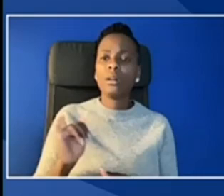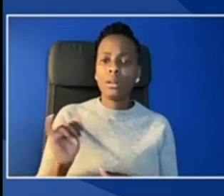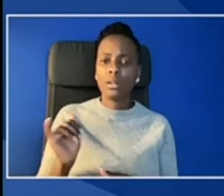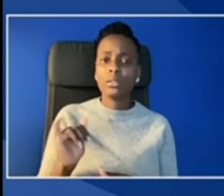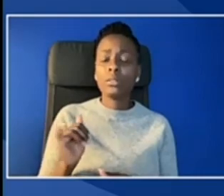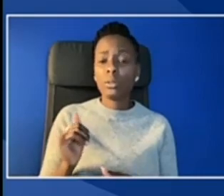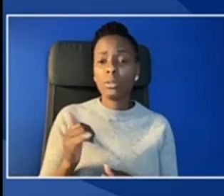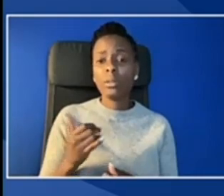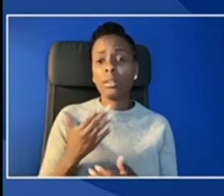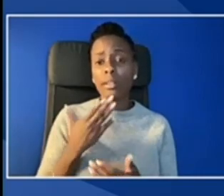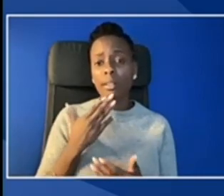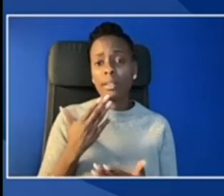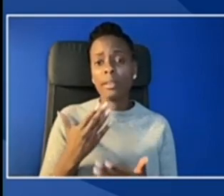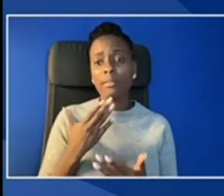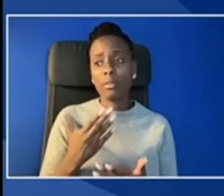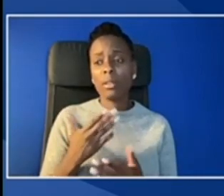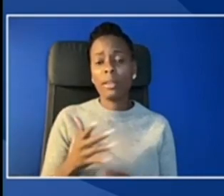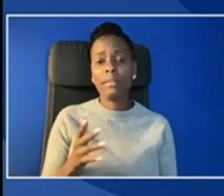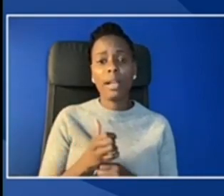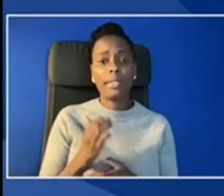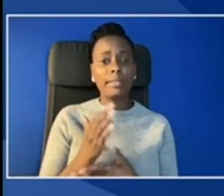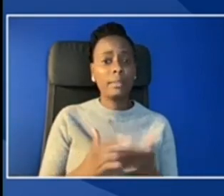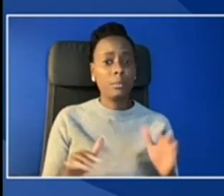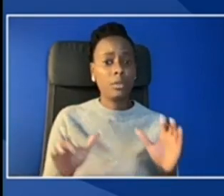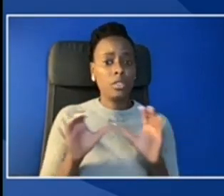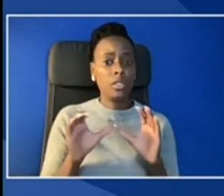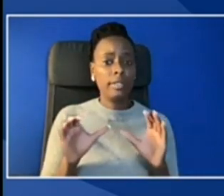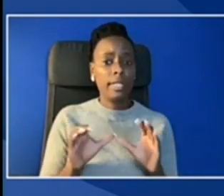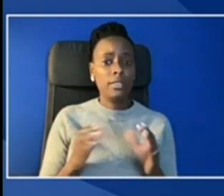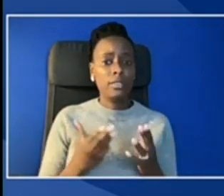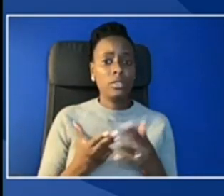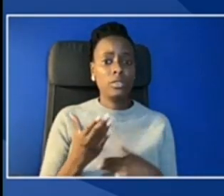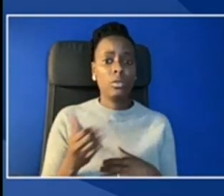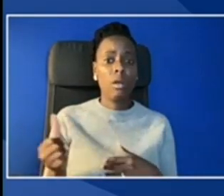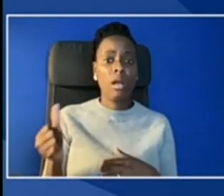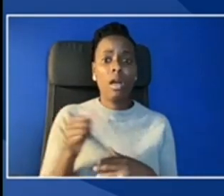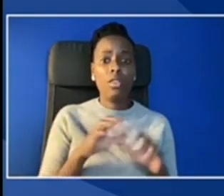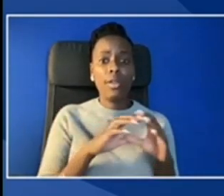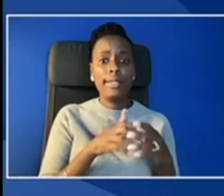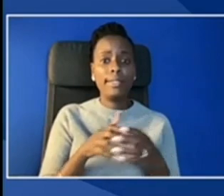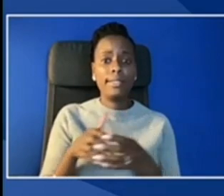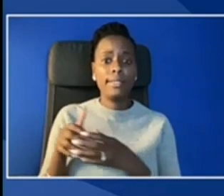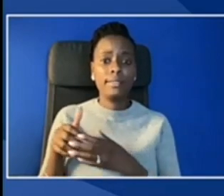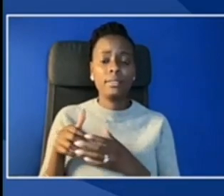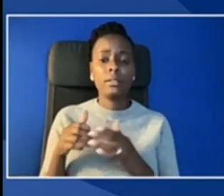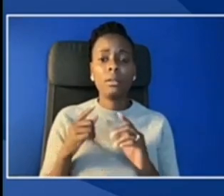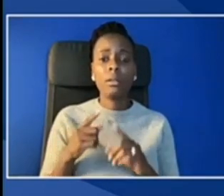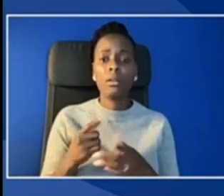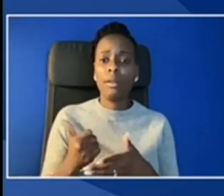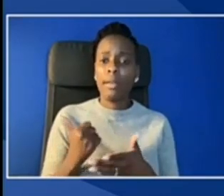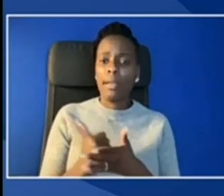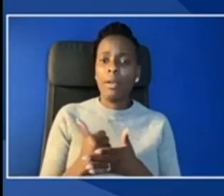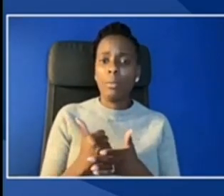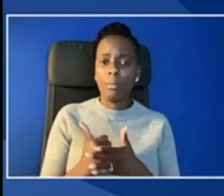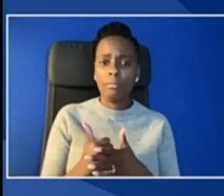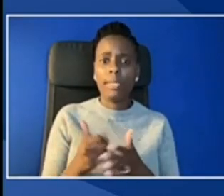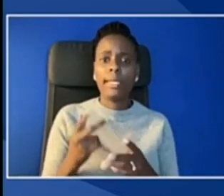get some type of certifications through different entities just to help me with being able to keep my job and trying to